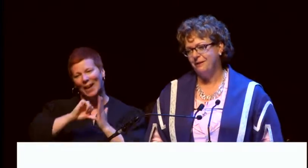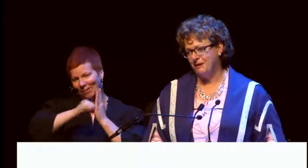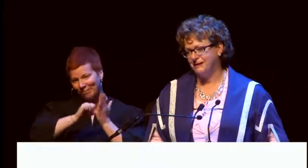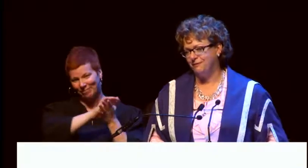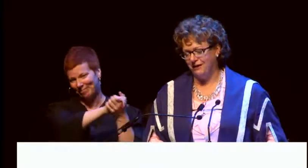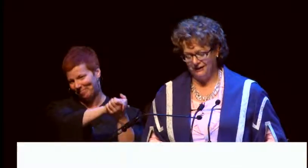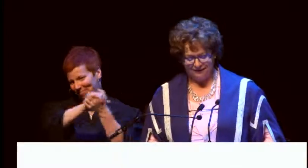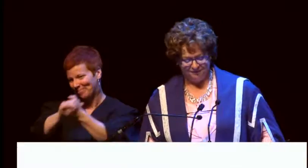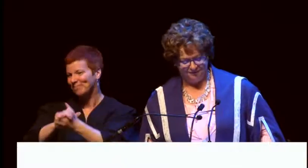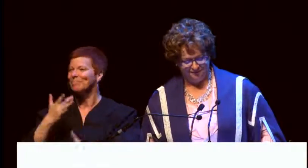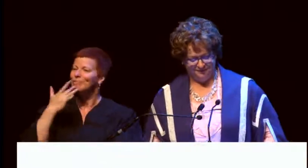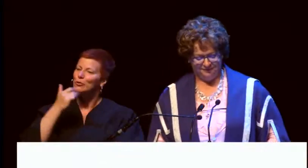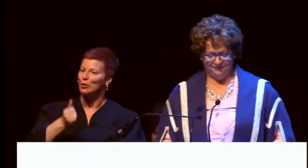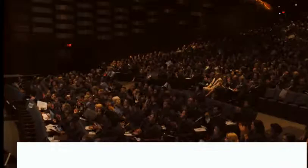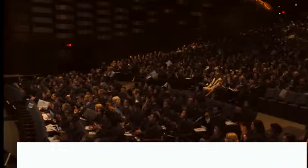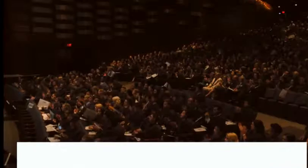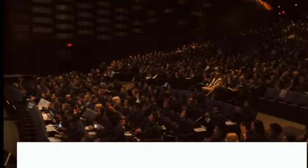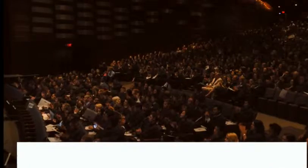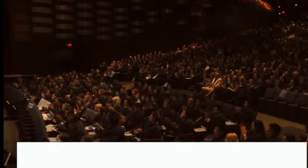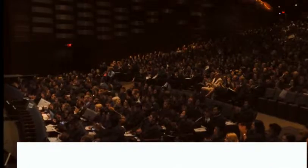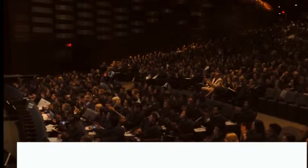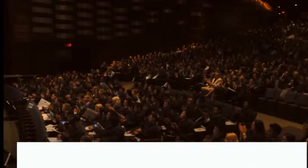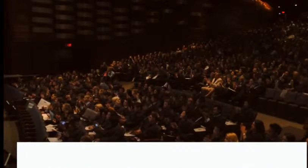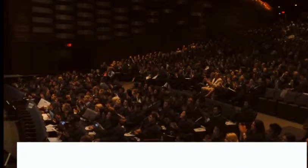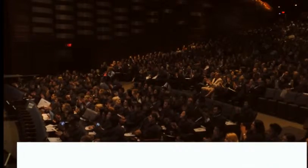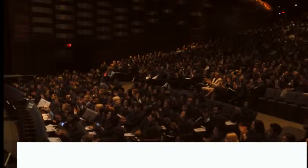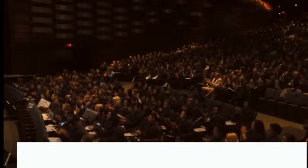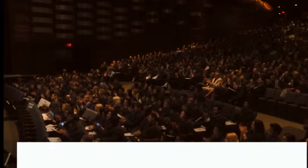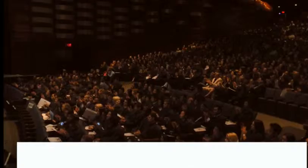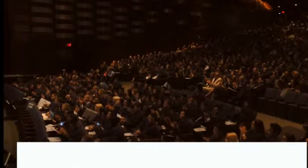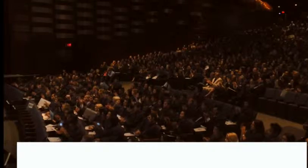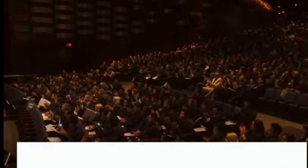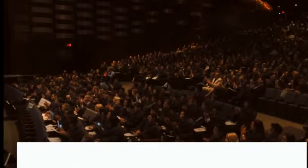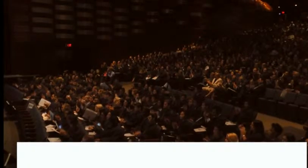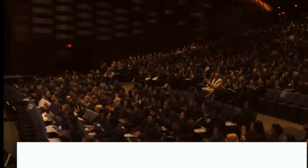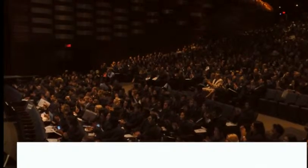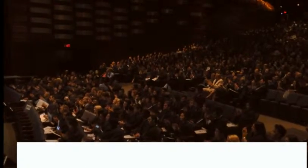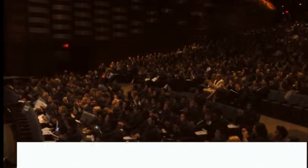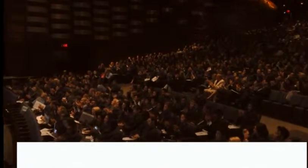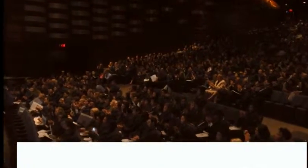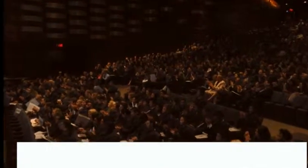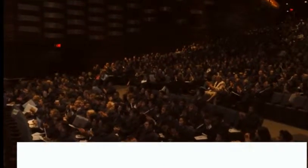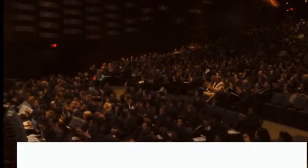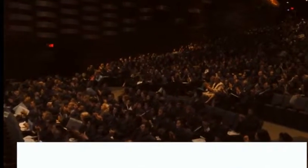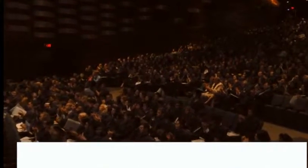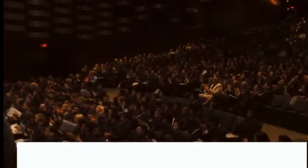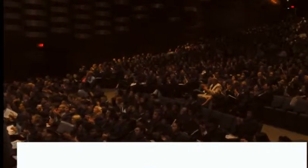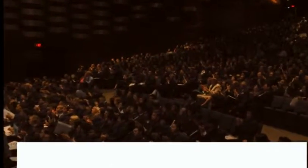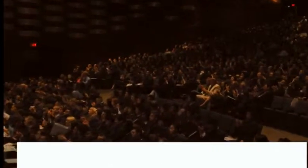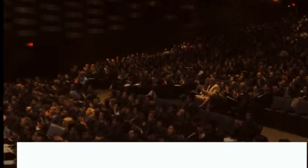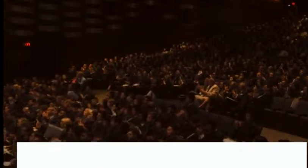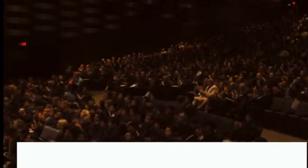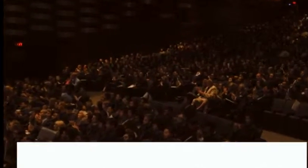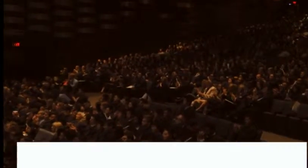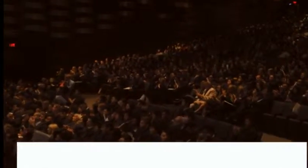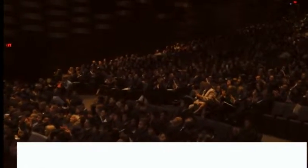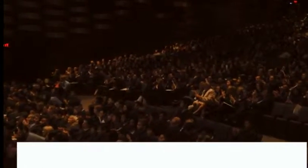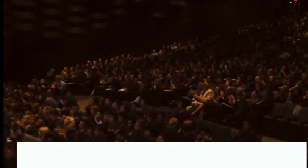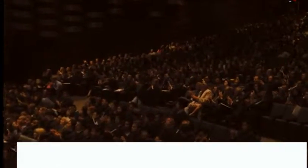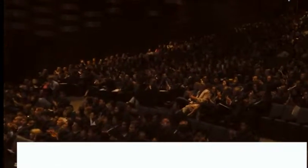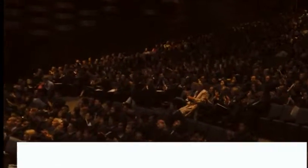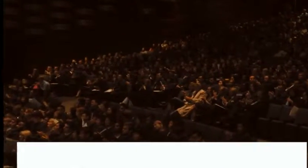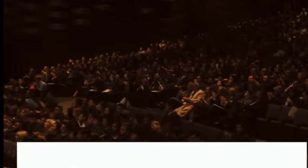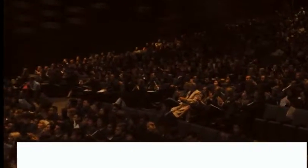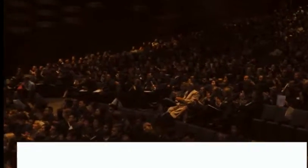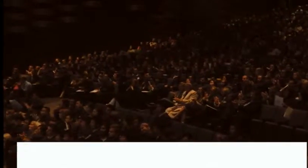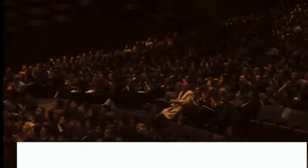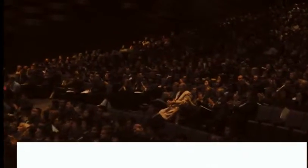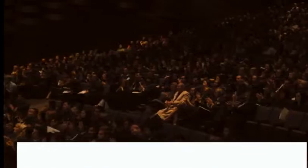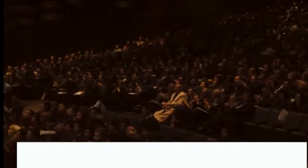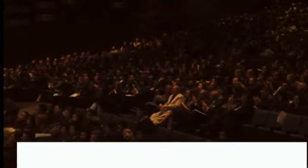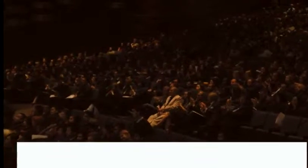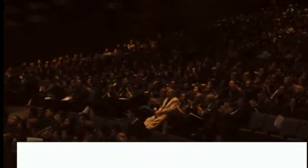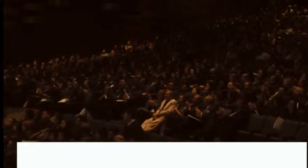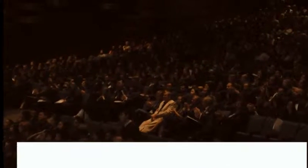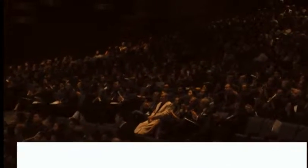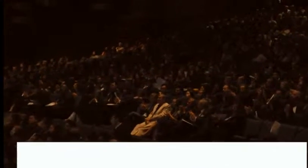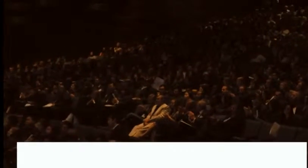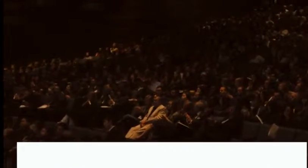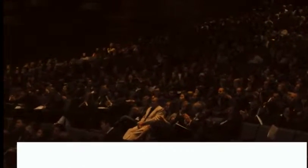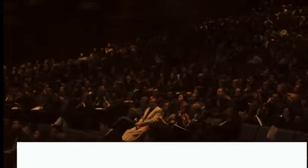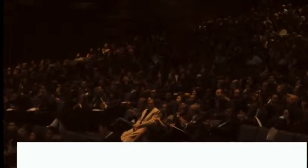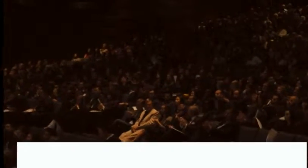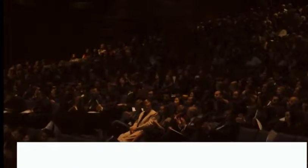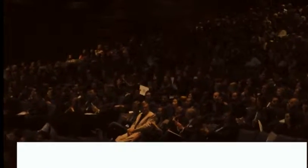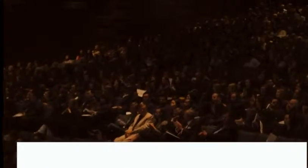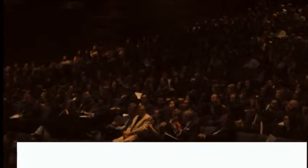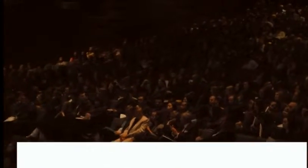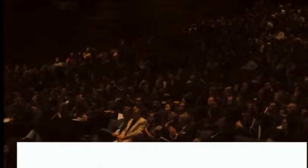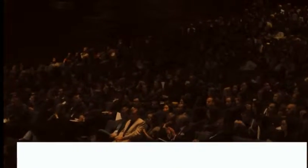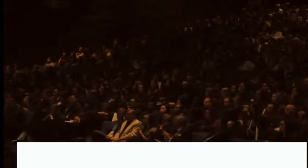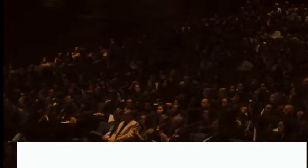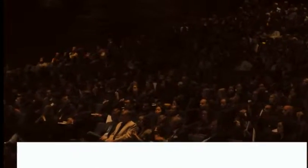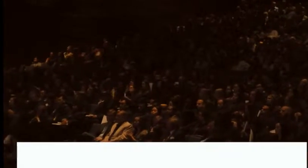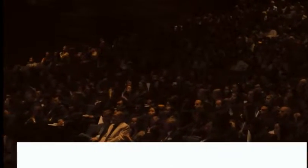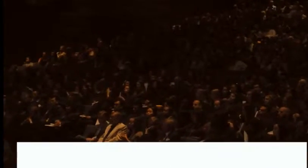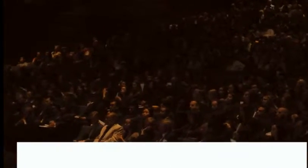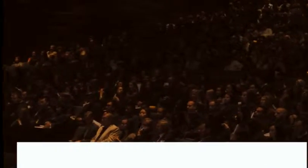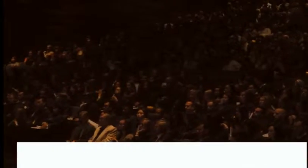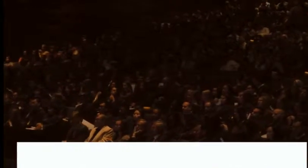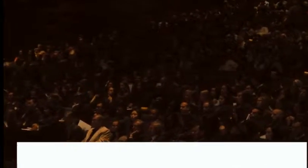THANK YOU MADAME PRESIDENT.